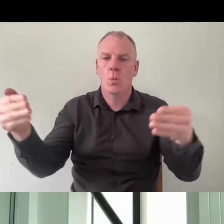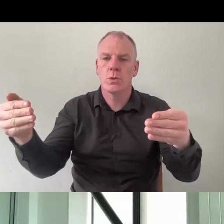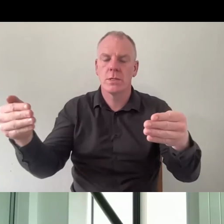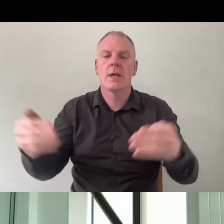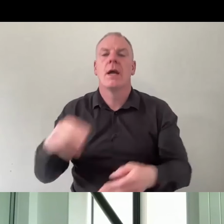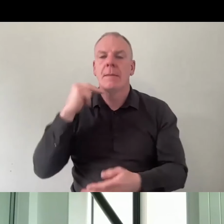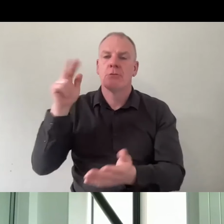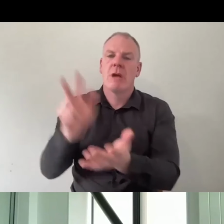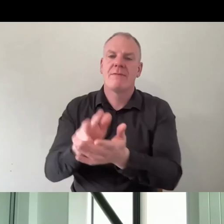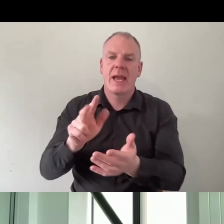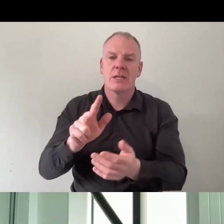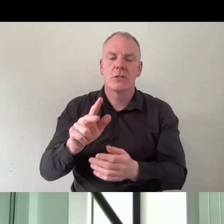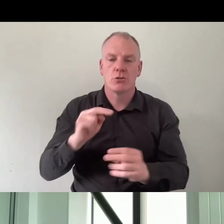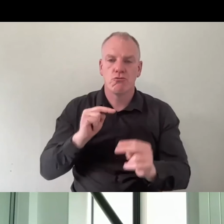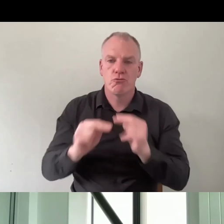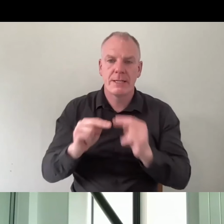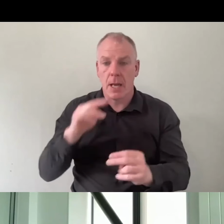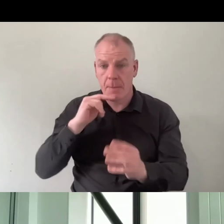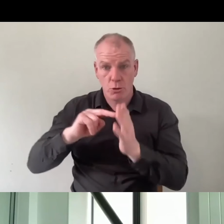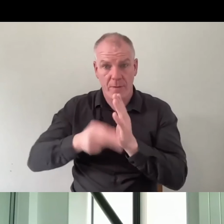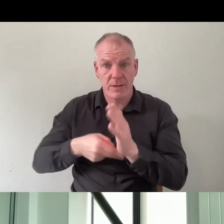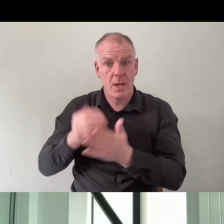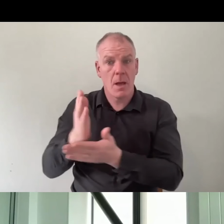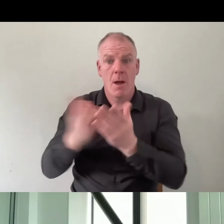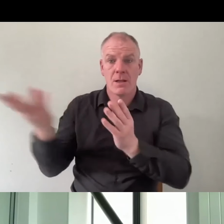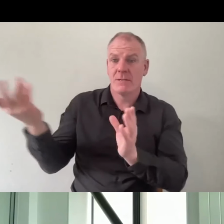does not mean that the Convention becomes part of domestic law